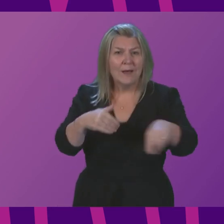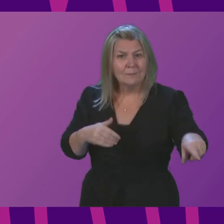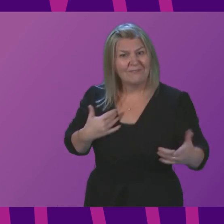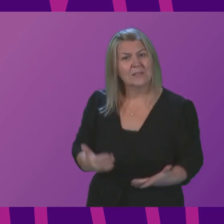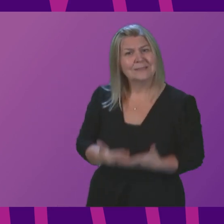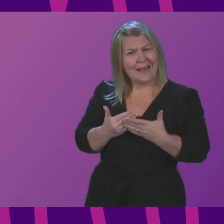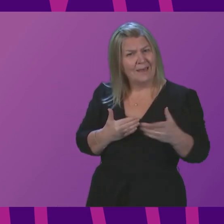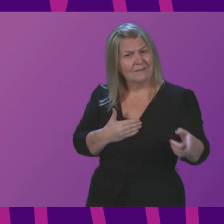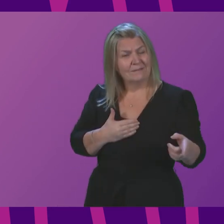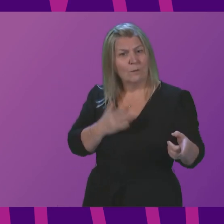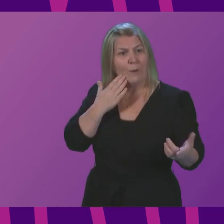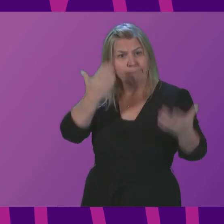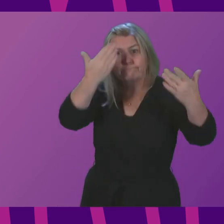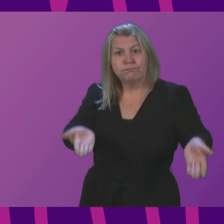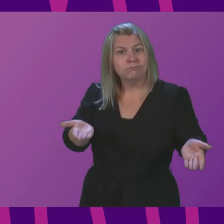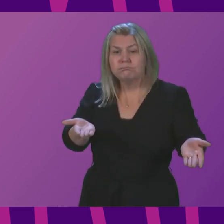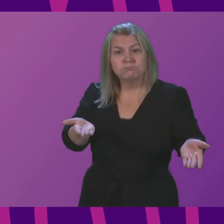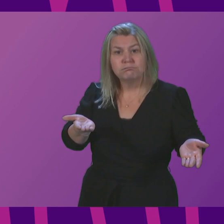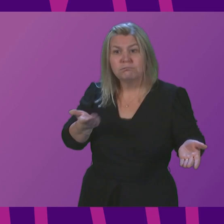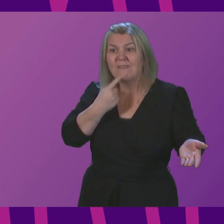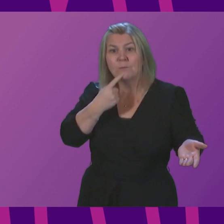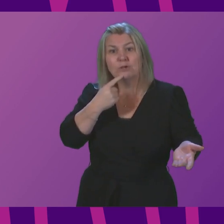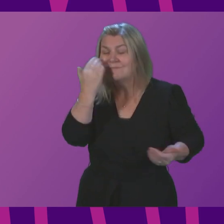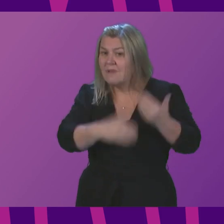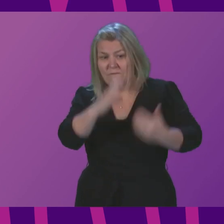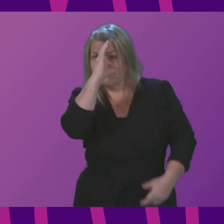are kept in the dark about the release of dangerous offenders? They have no idea of